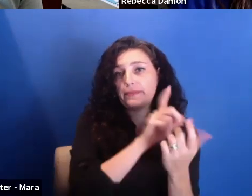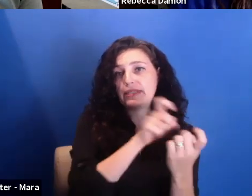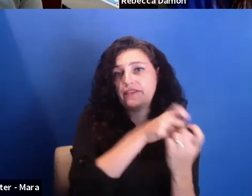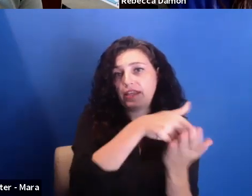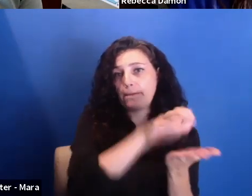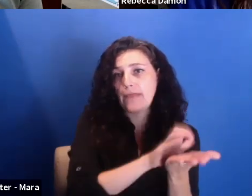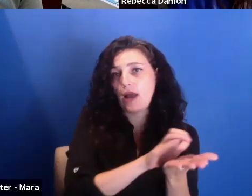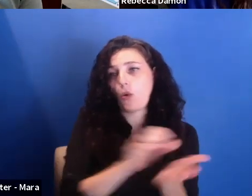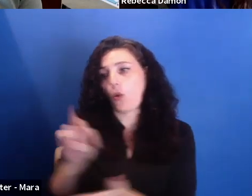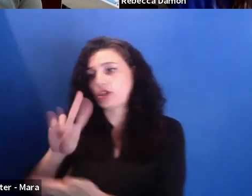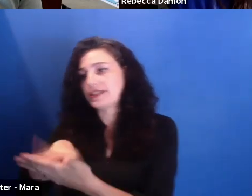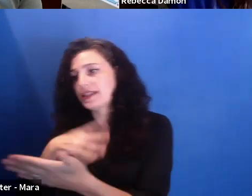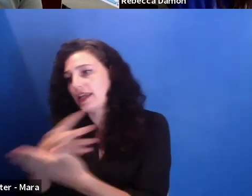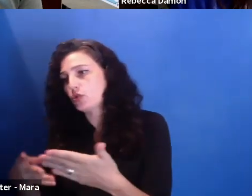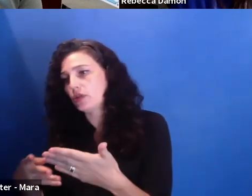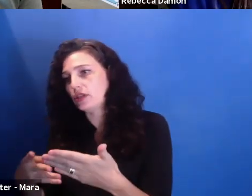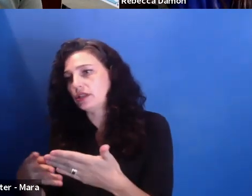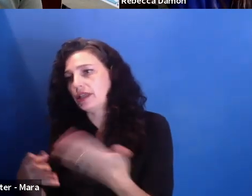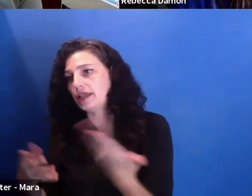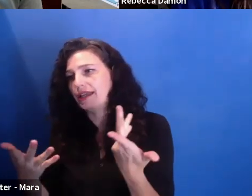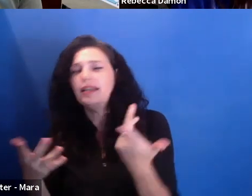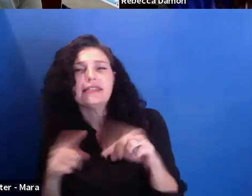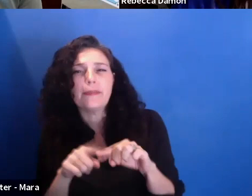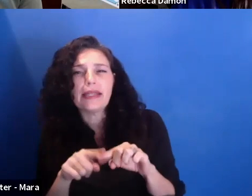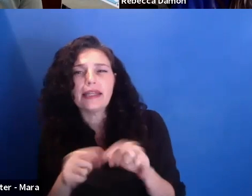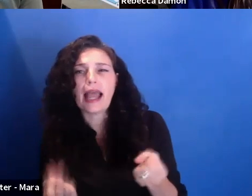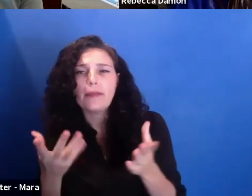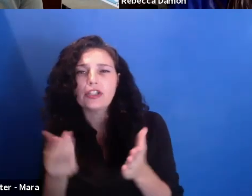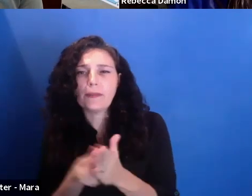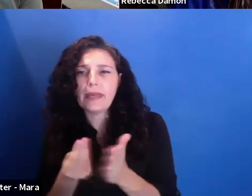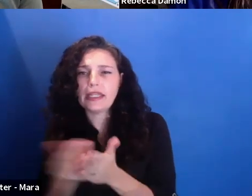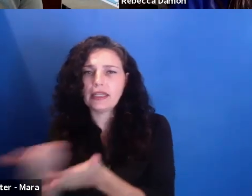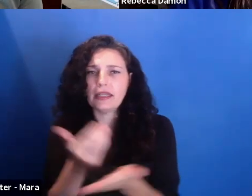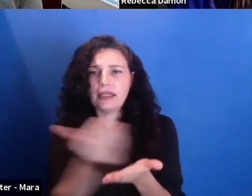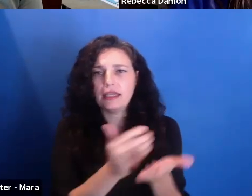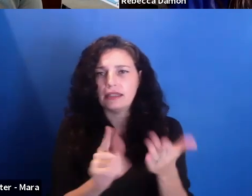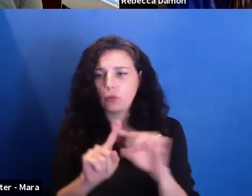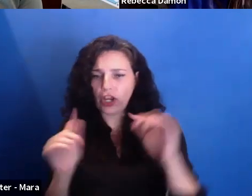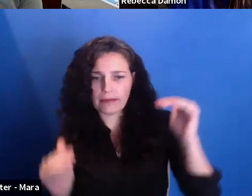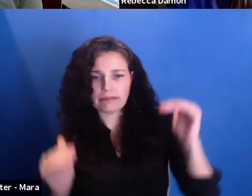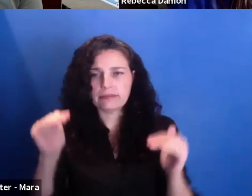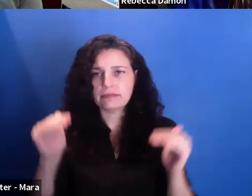Can you help eliminate how that landed? and also thank you and all the people that participated with that.